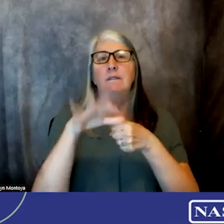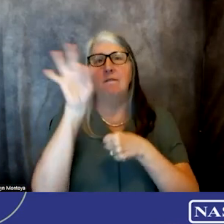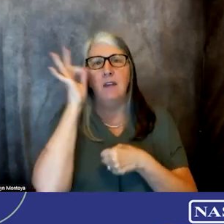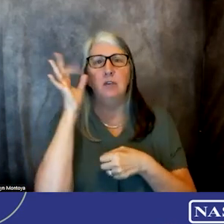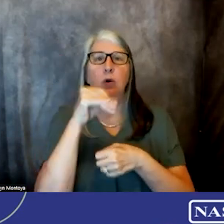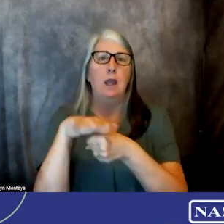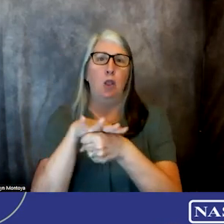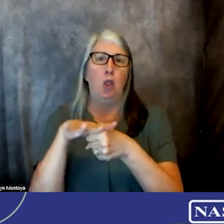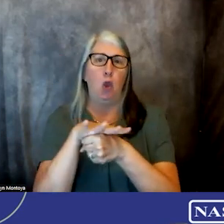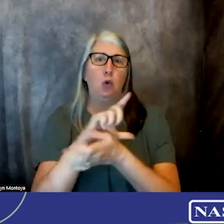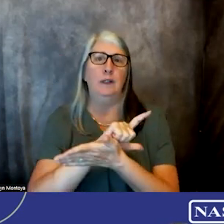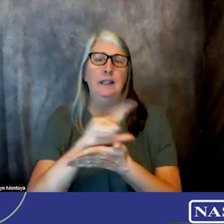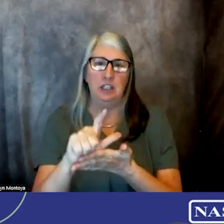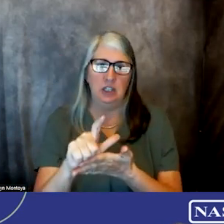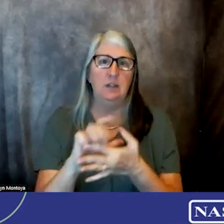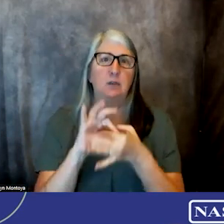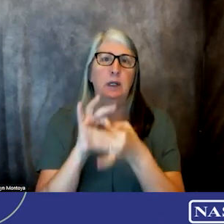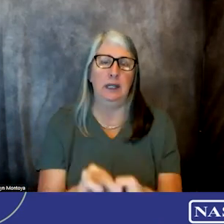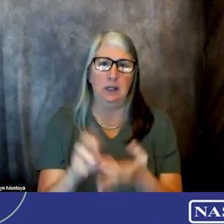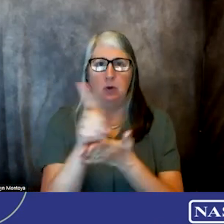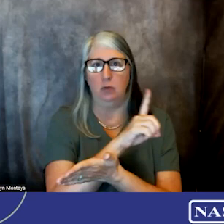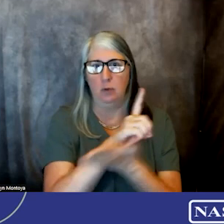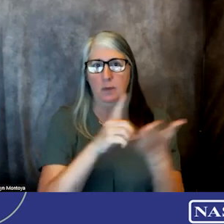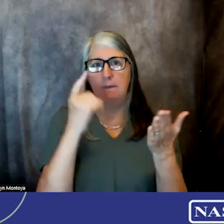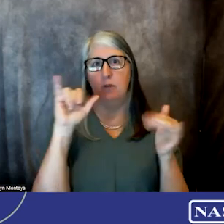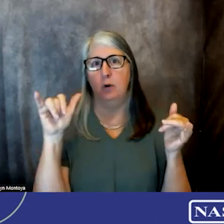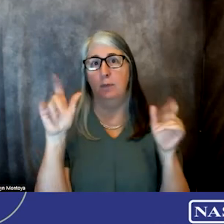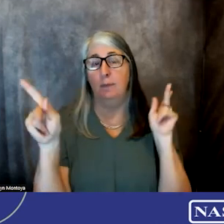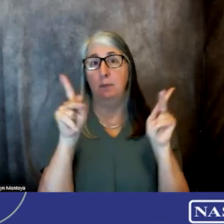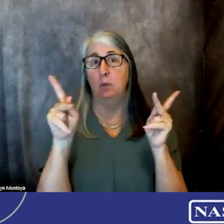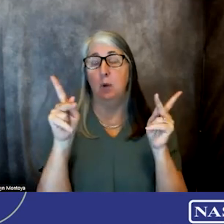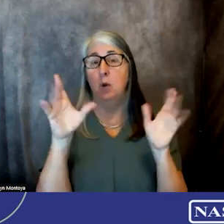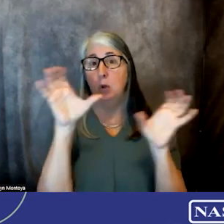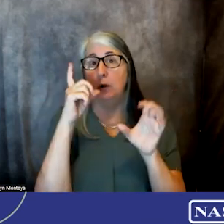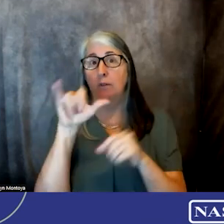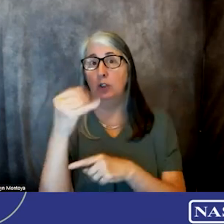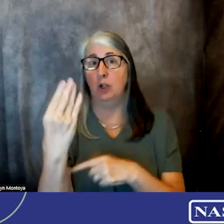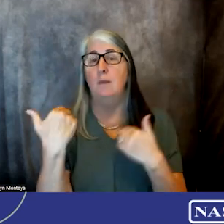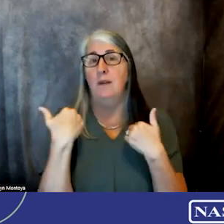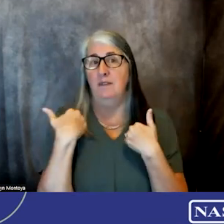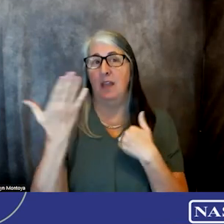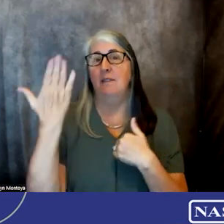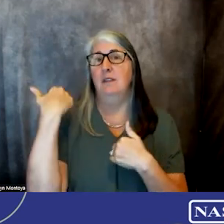REDUCE EMPLOYMENT DISCRIMINATION. THE NEXT BULLET THAT I WANT TO